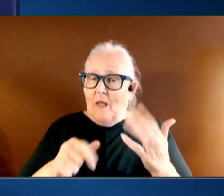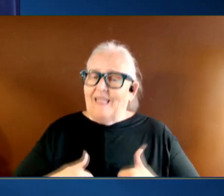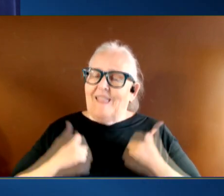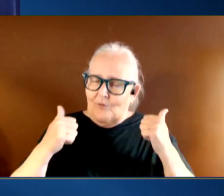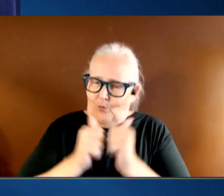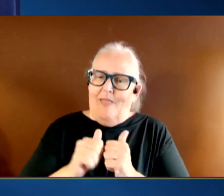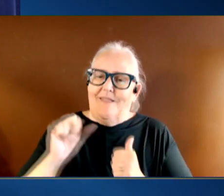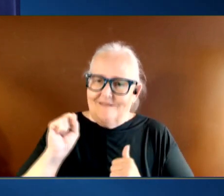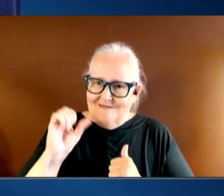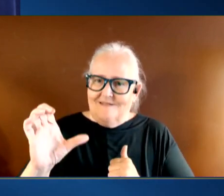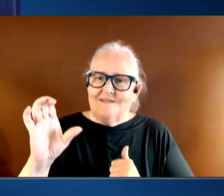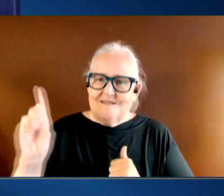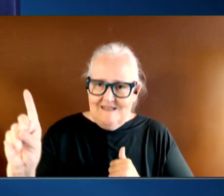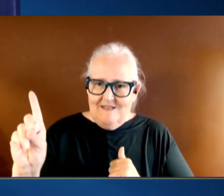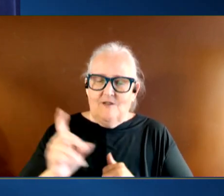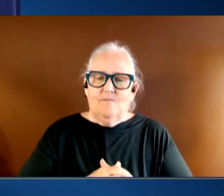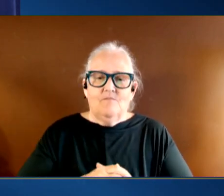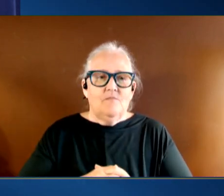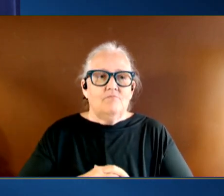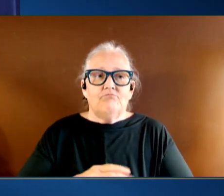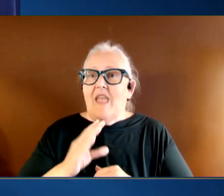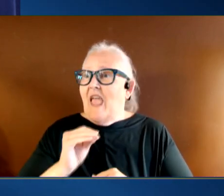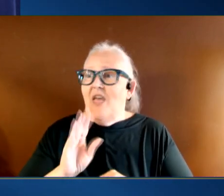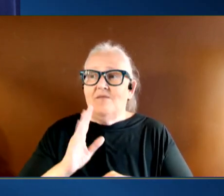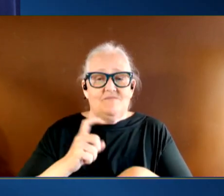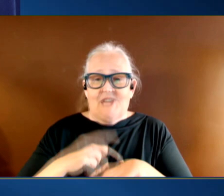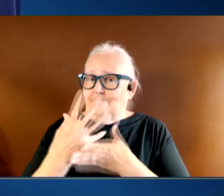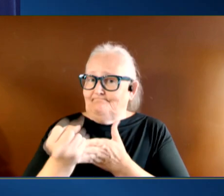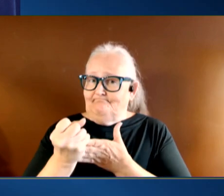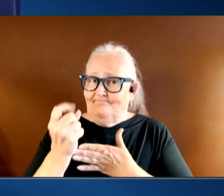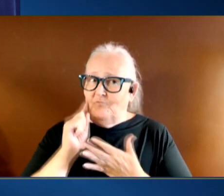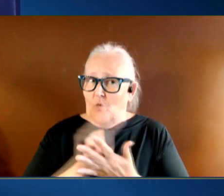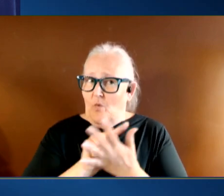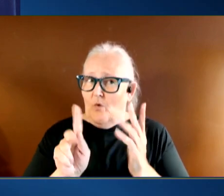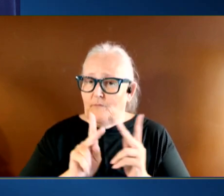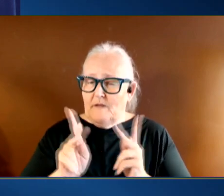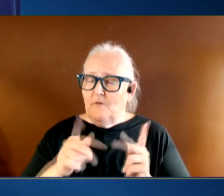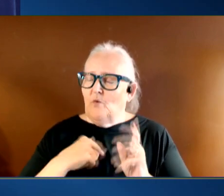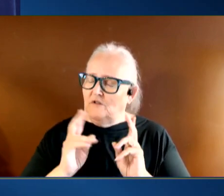there is no time. We are in a real rush to make sure that our adult sickle cell